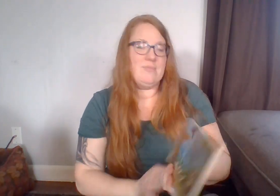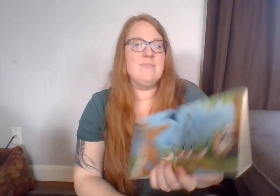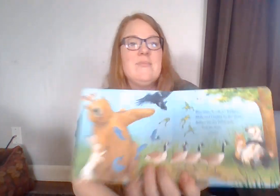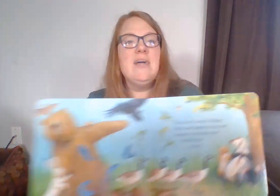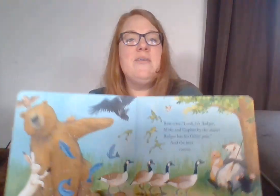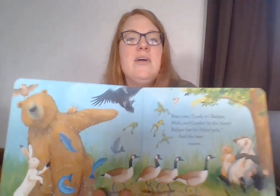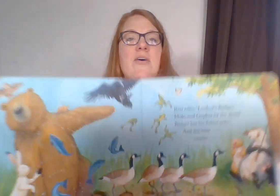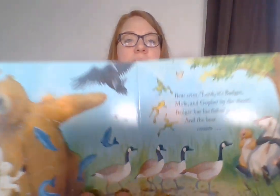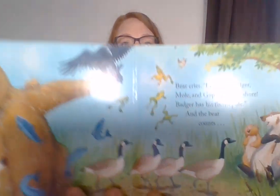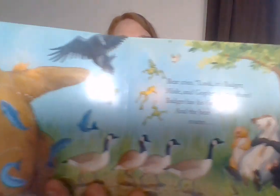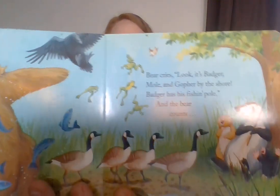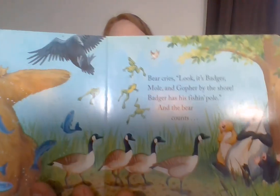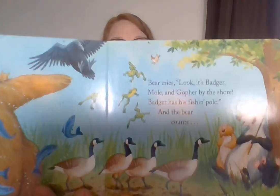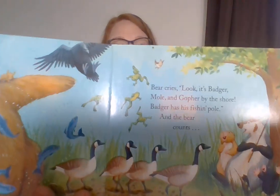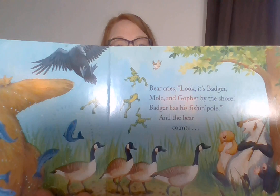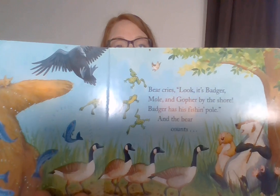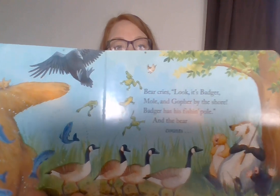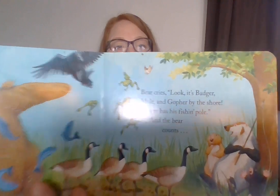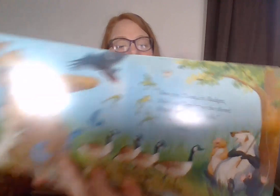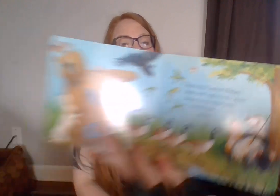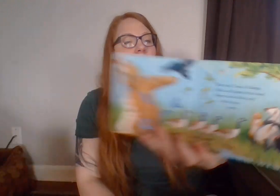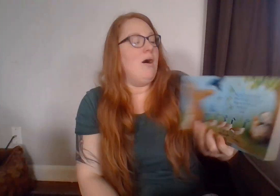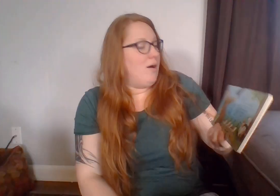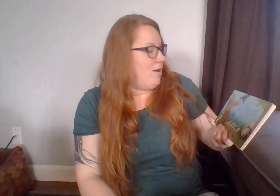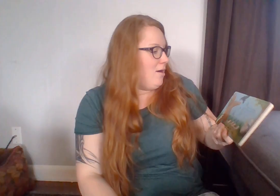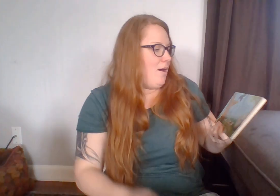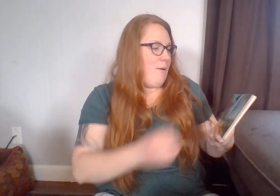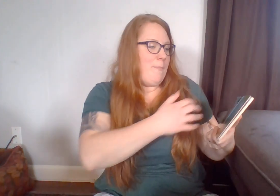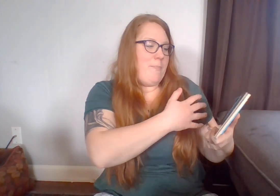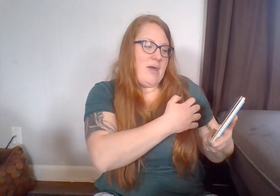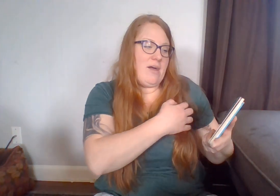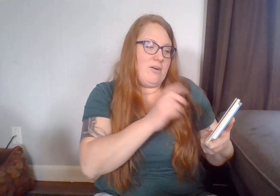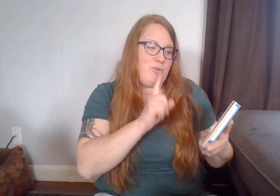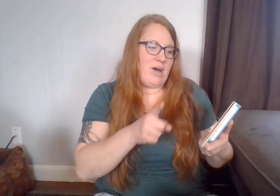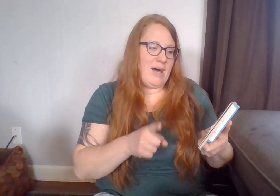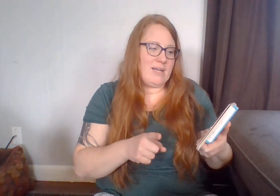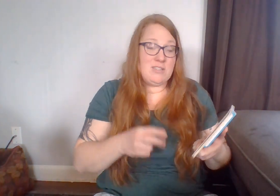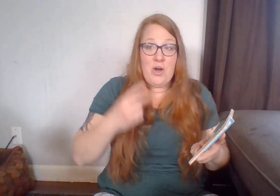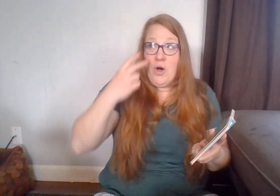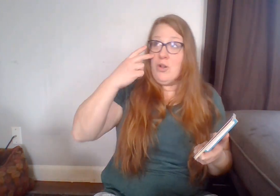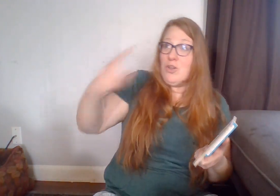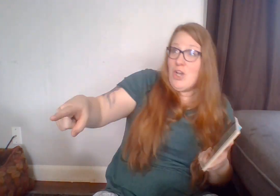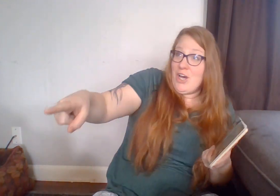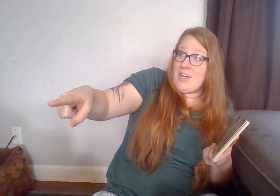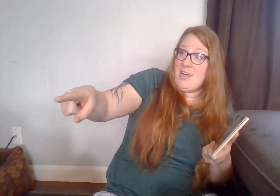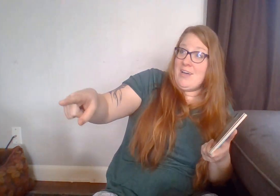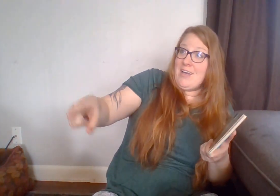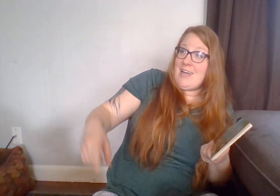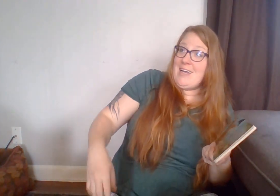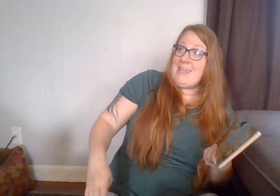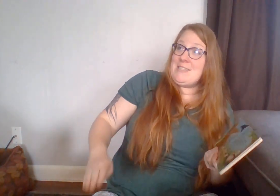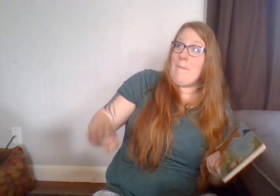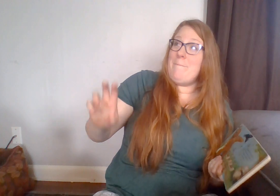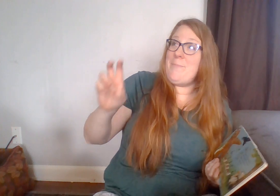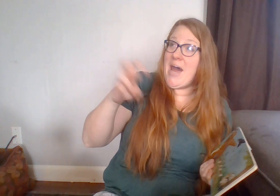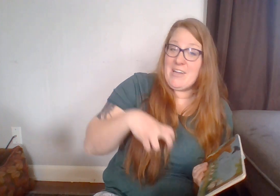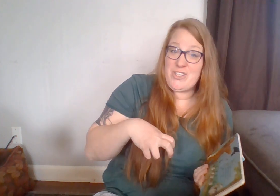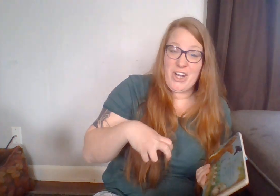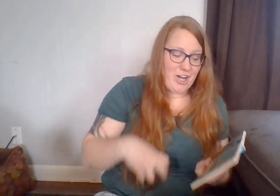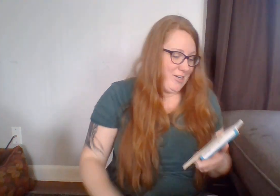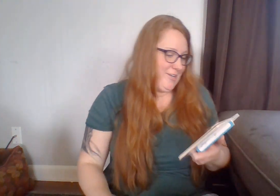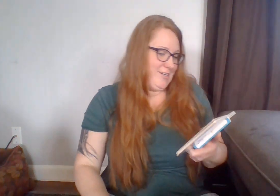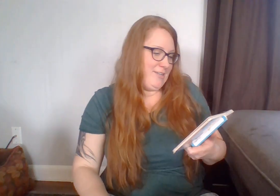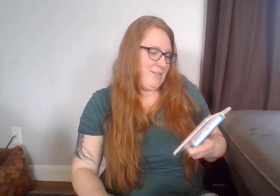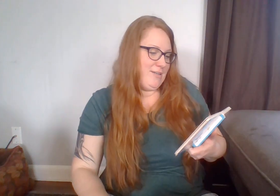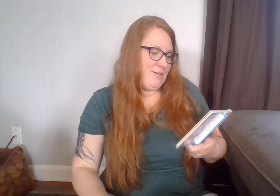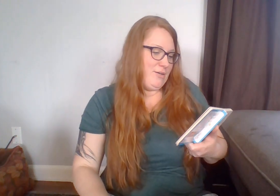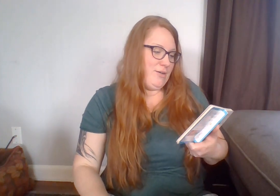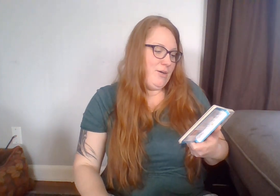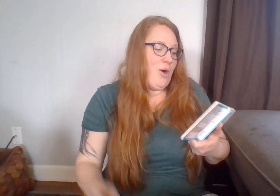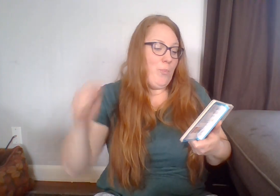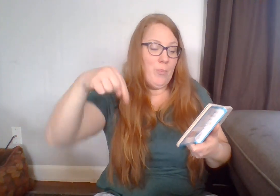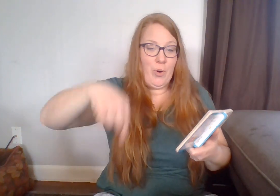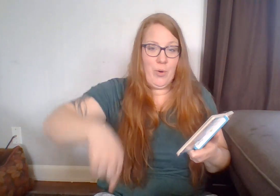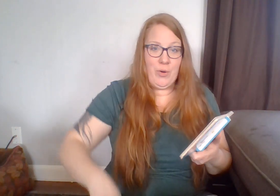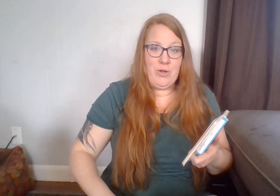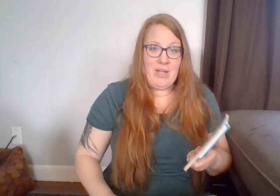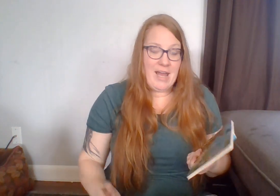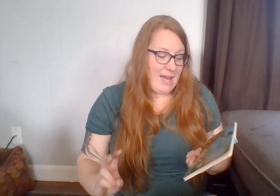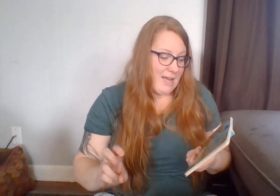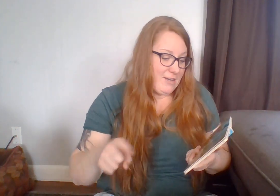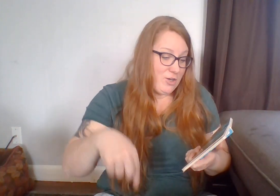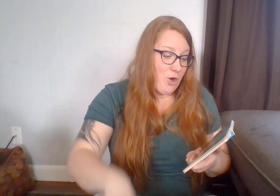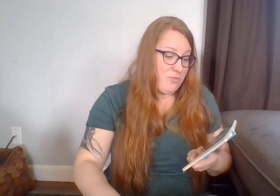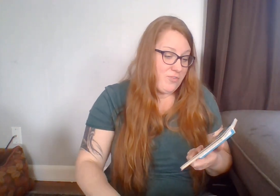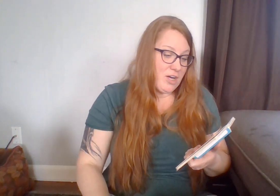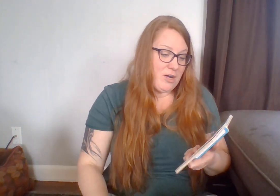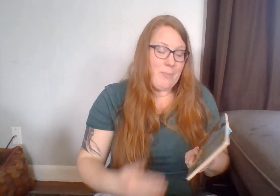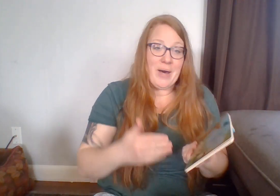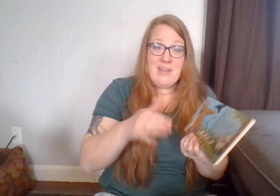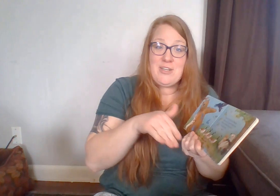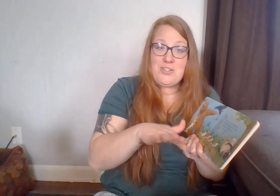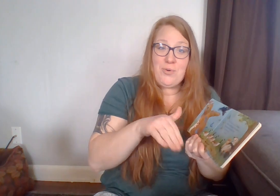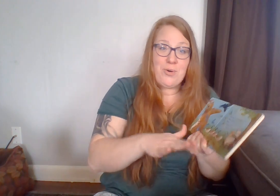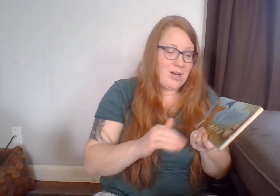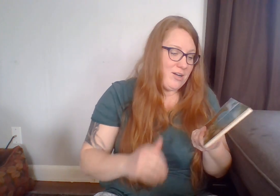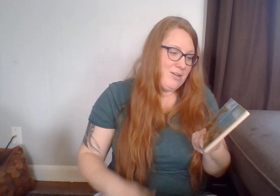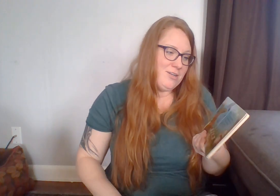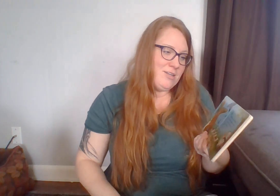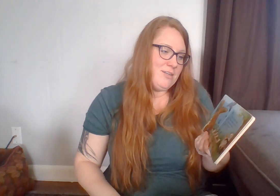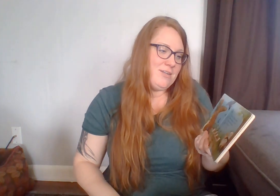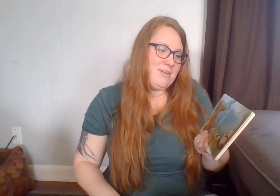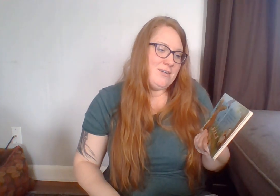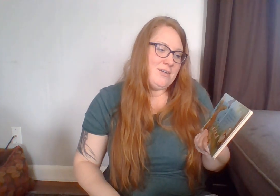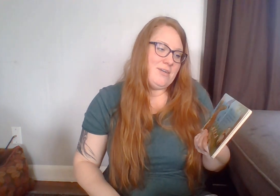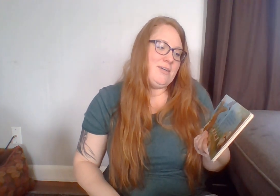Here you go. Bear cries "look! it's Badger, Mole, and Gopher by the shore